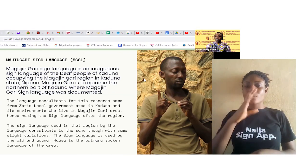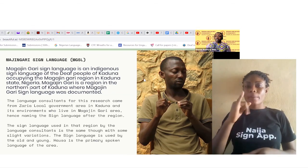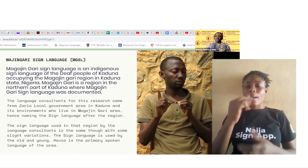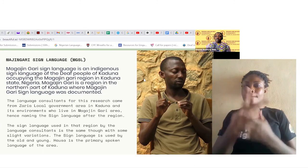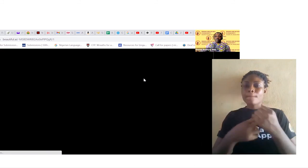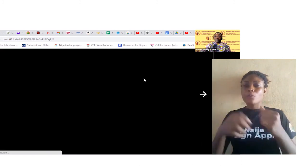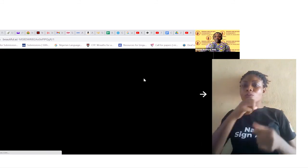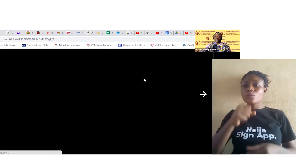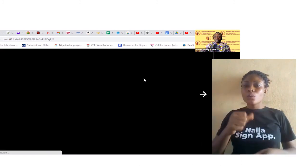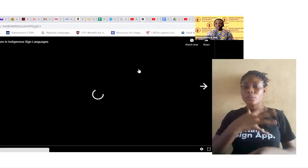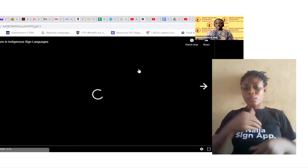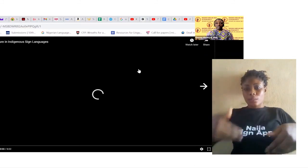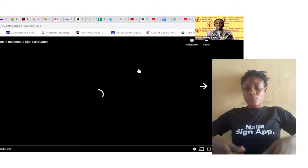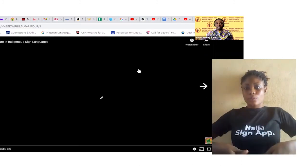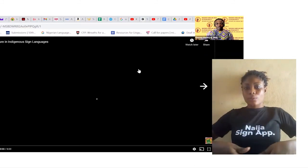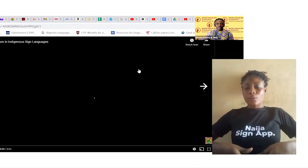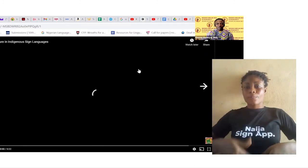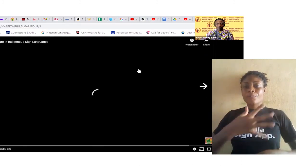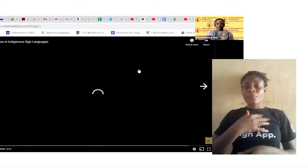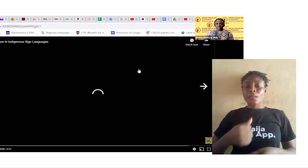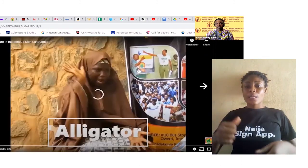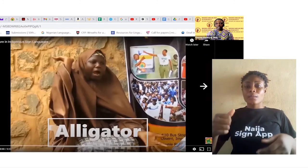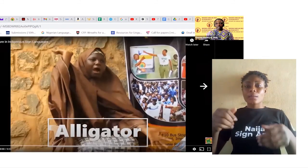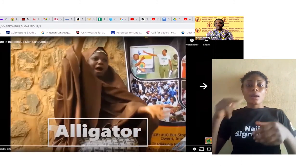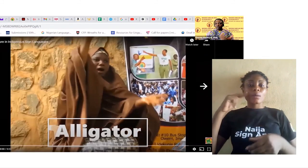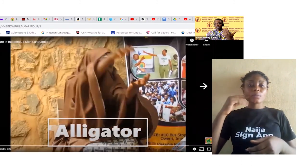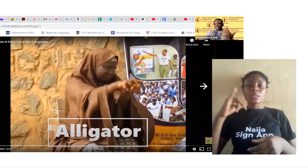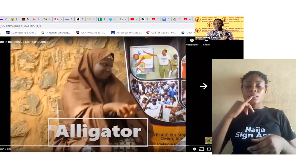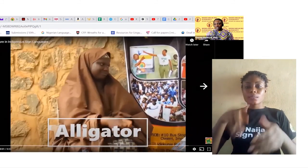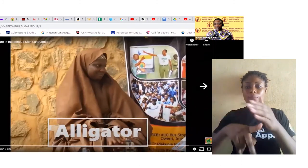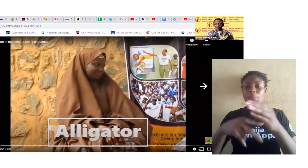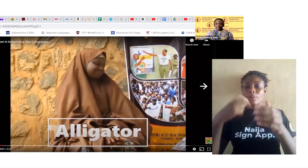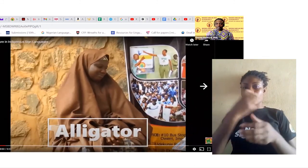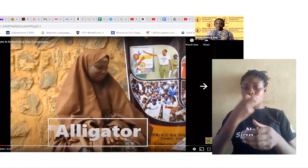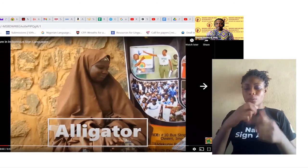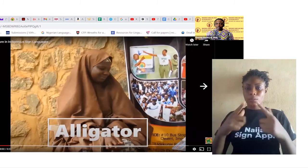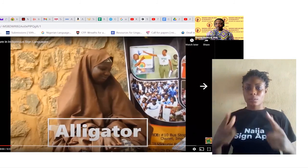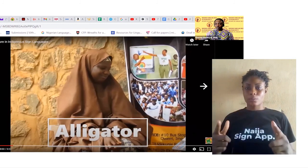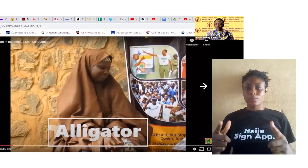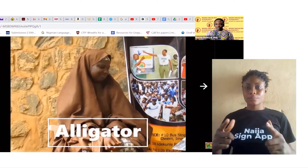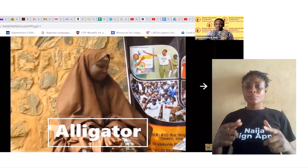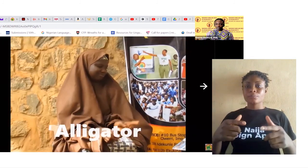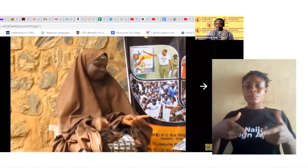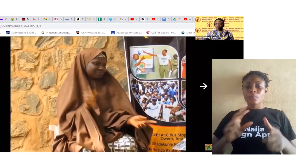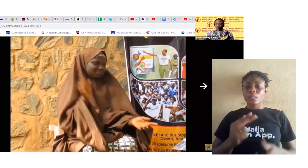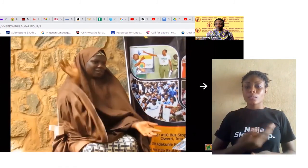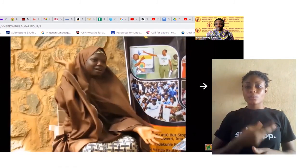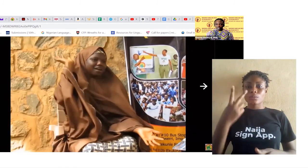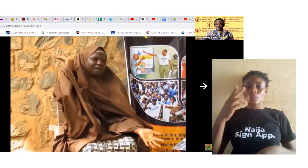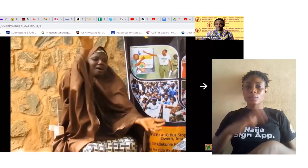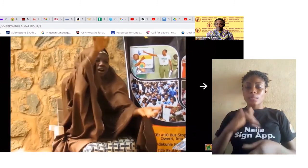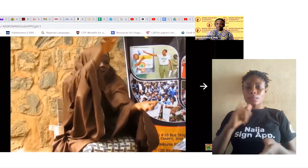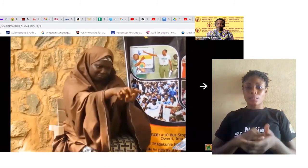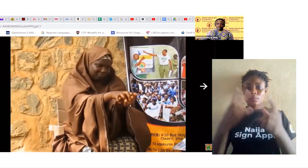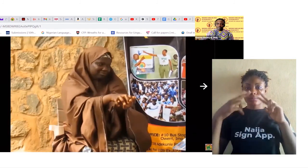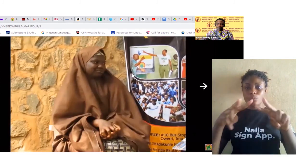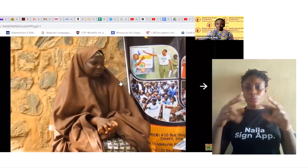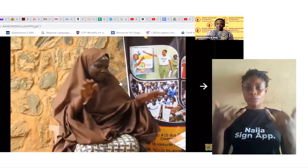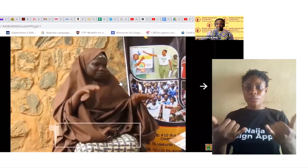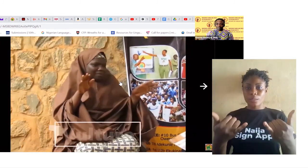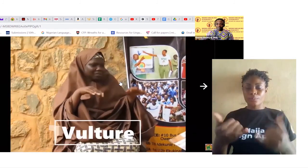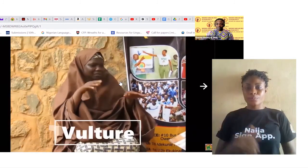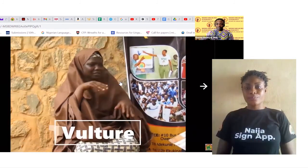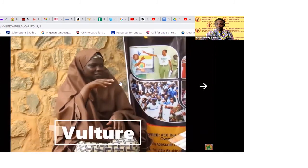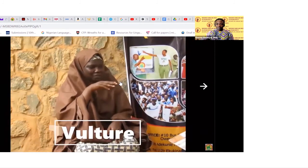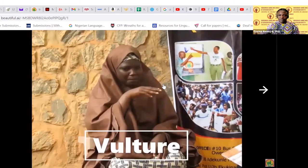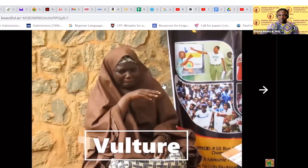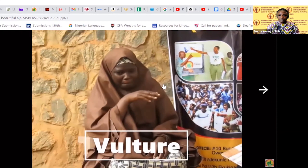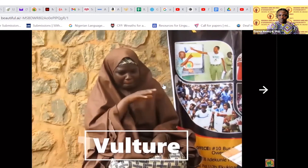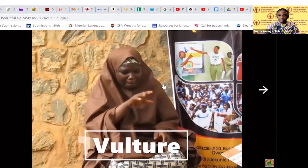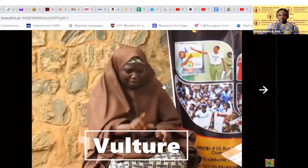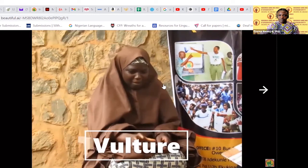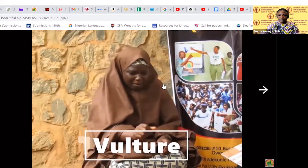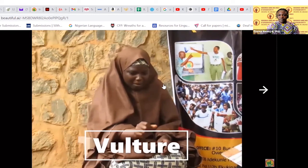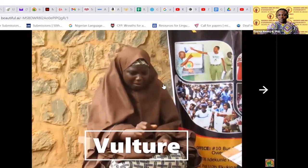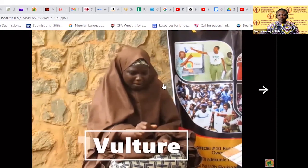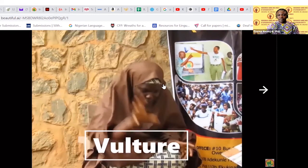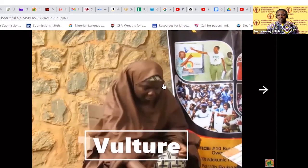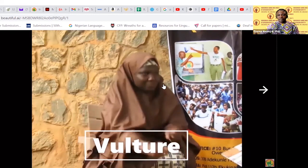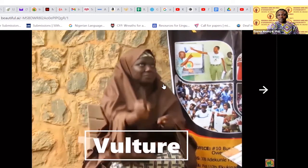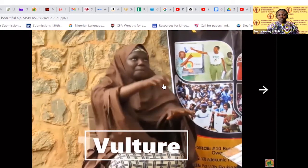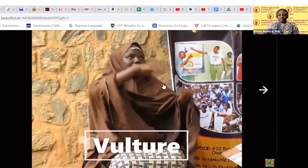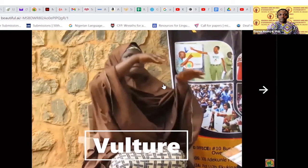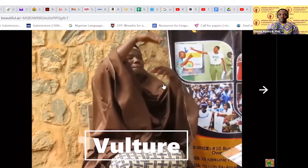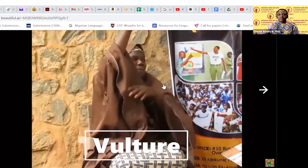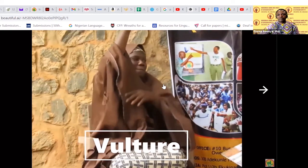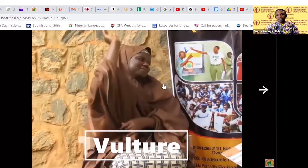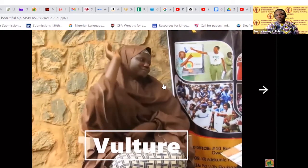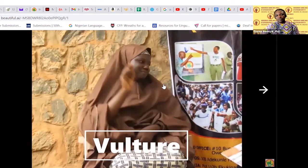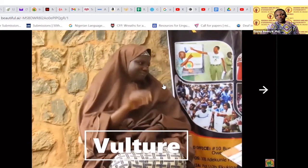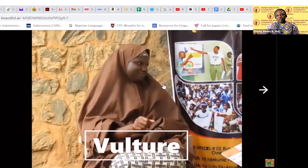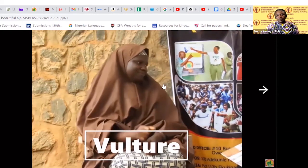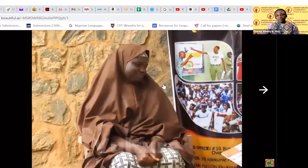in that area. Let's look at a video where a woman is signing a few words